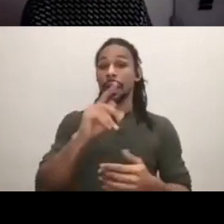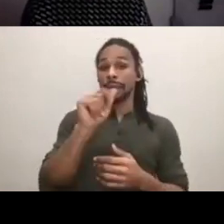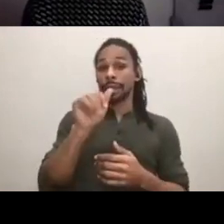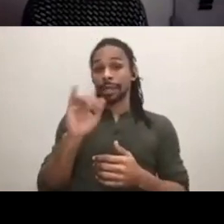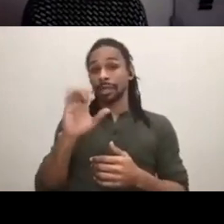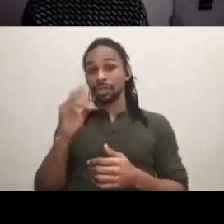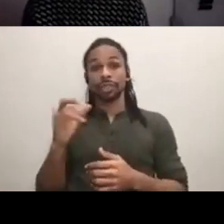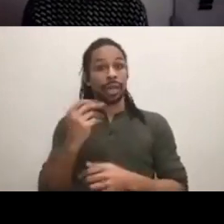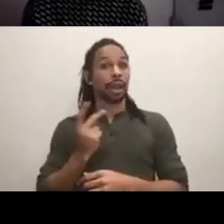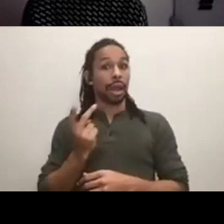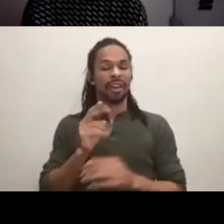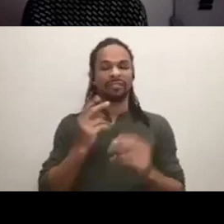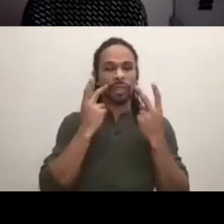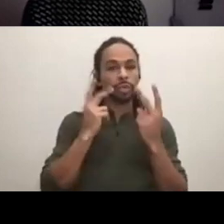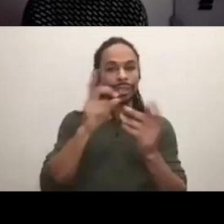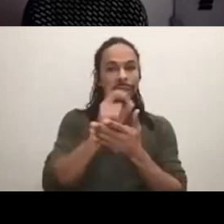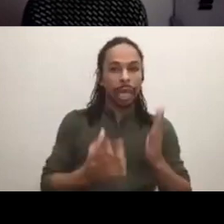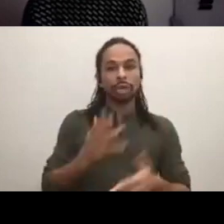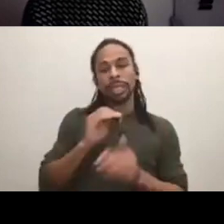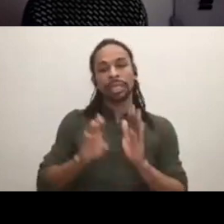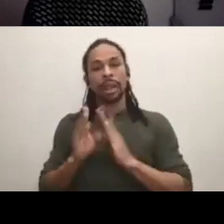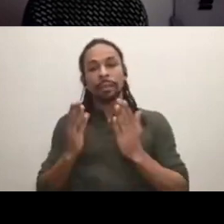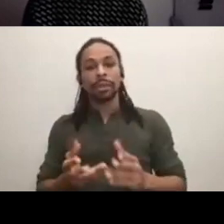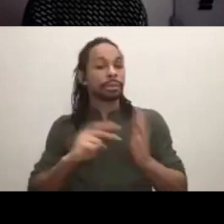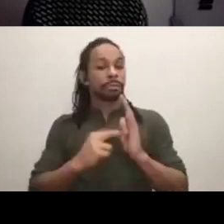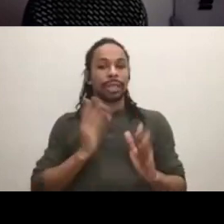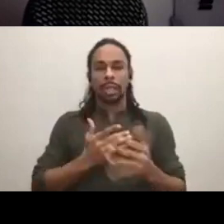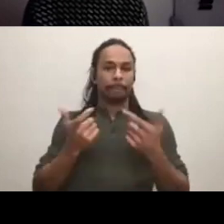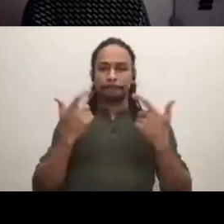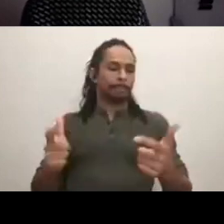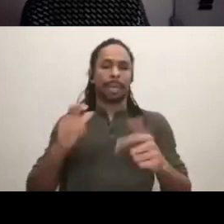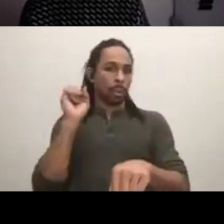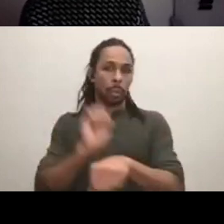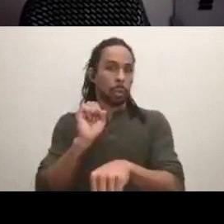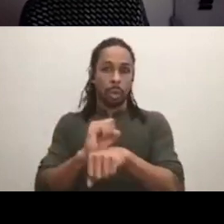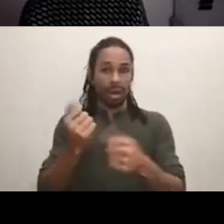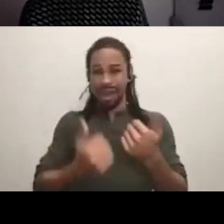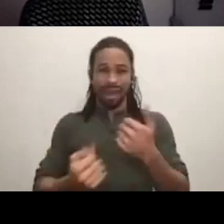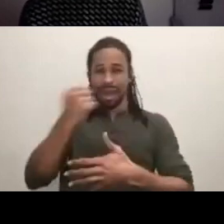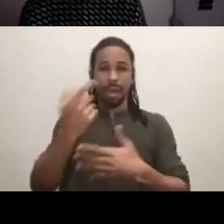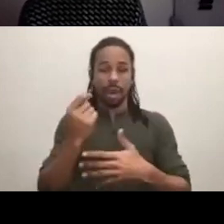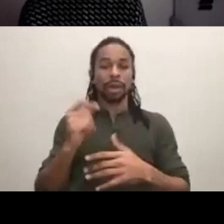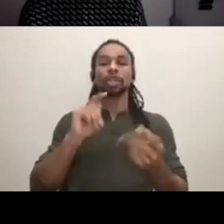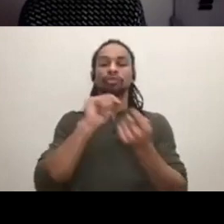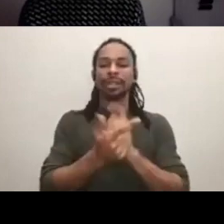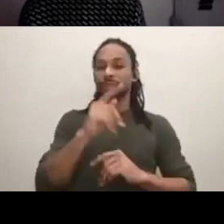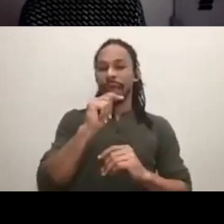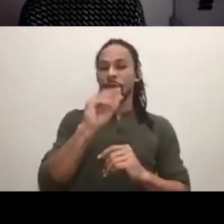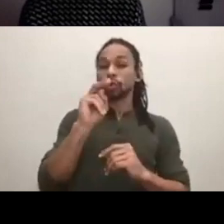stops. It starts again and repeats. A chill kind of groove has started with this heavier addition. Some of the other sounds shift to fit into this new groove. A longer, higher-pitched